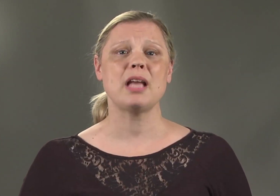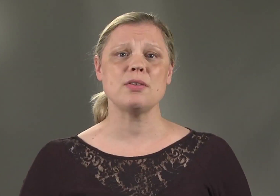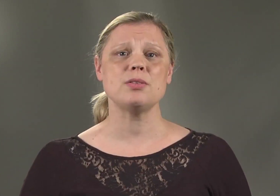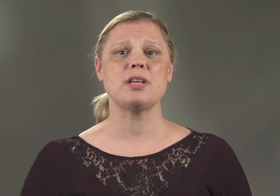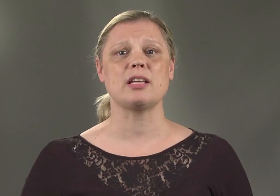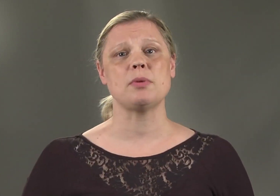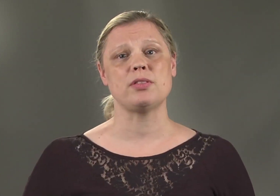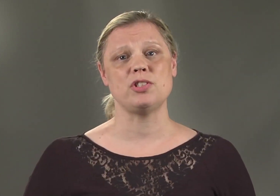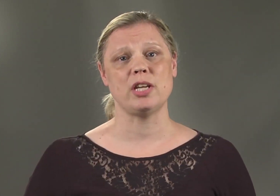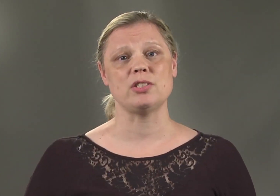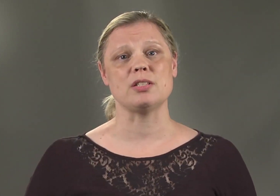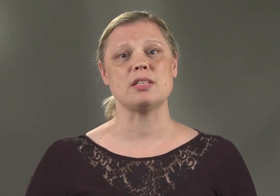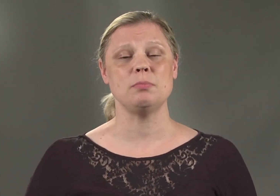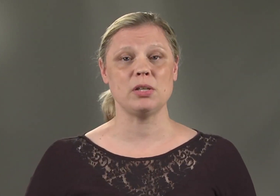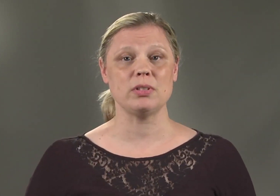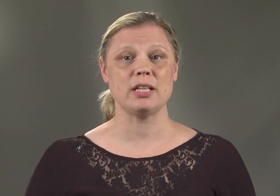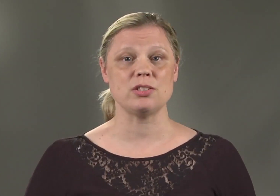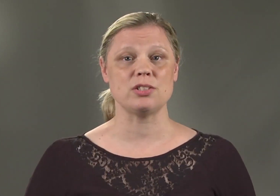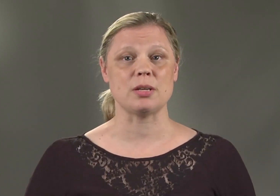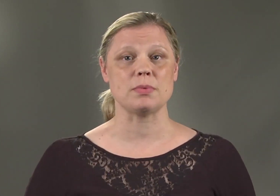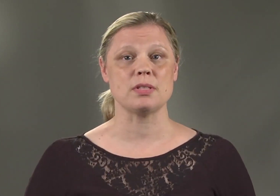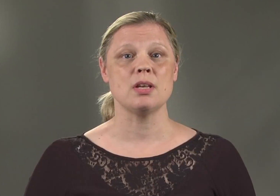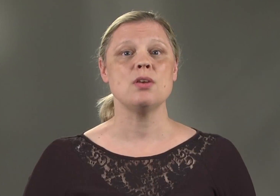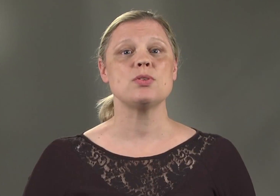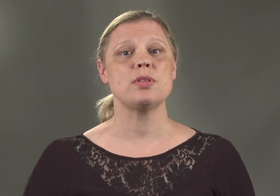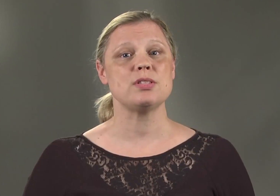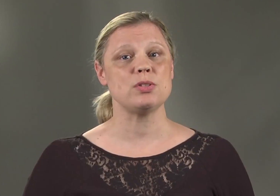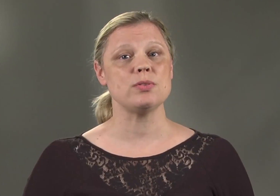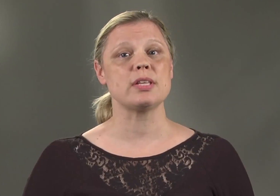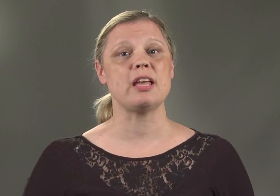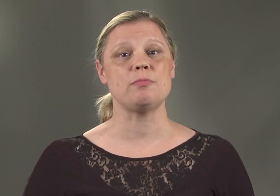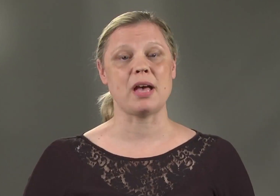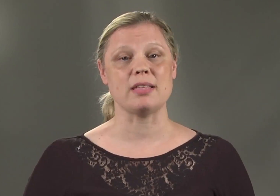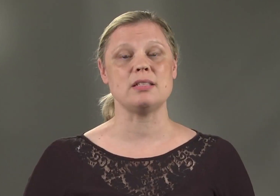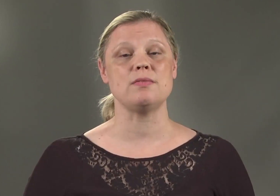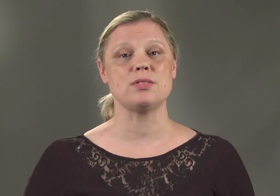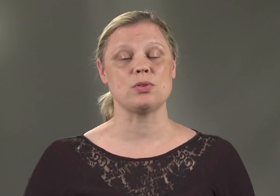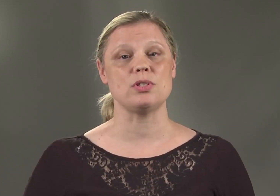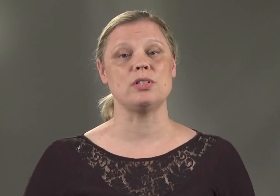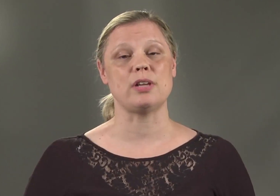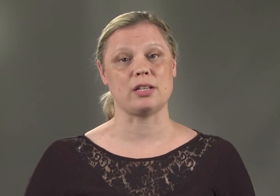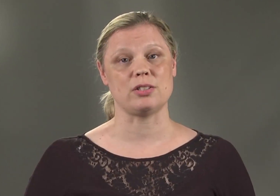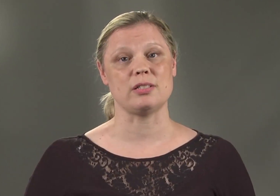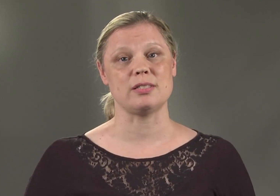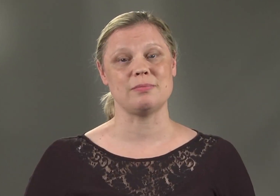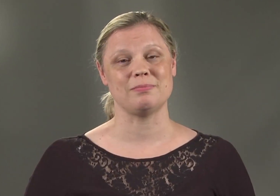but also talk about the changes in peer relationships so that students can have positive social interactions.